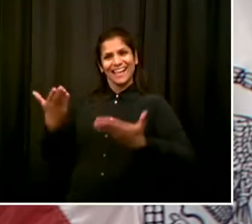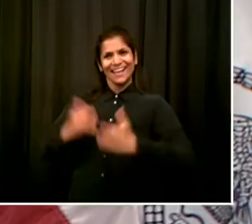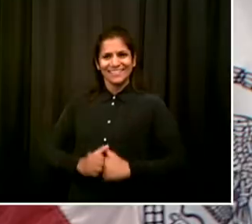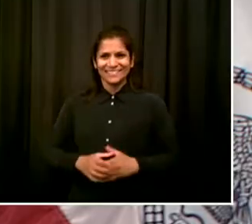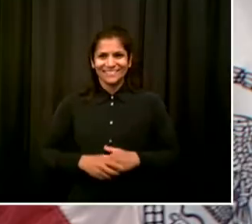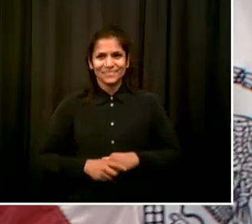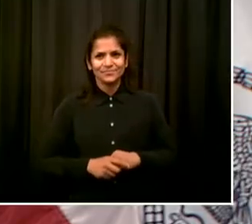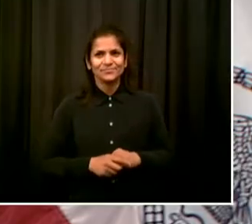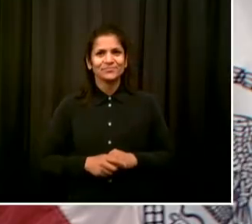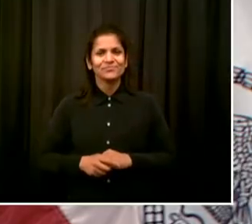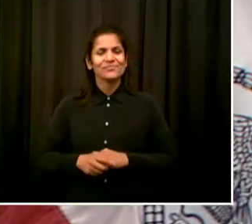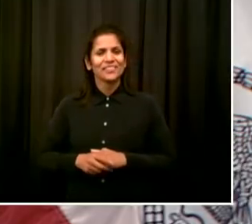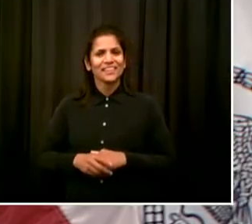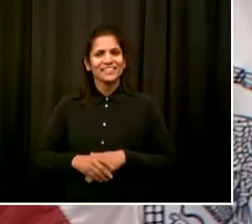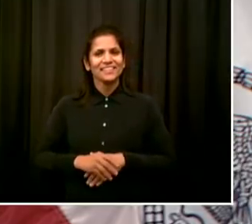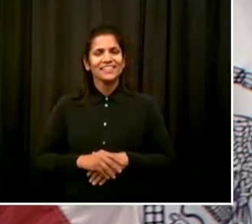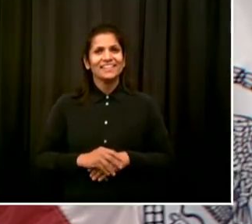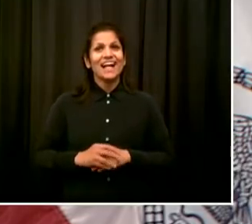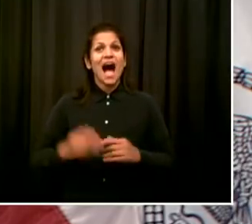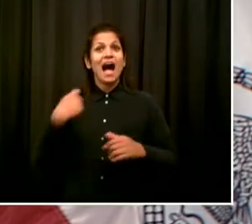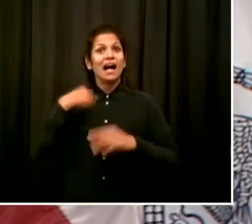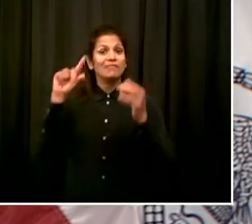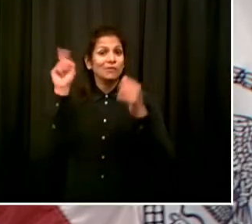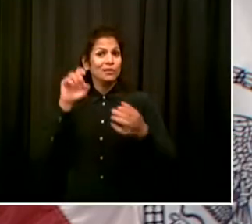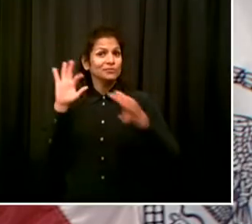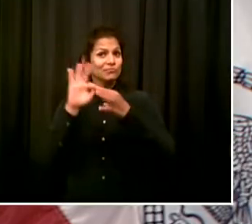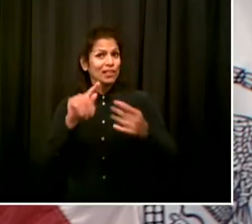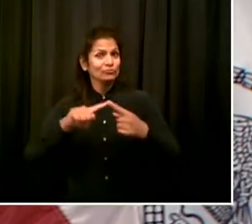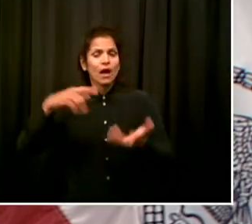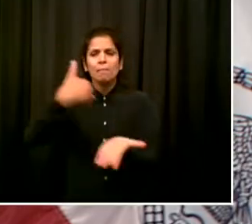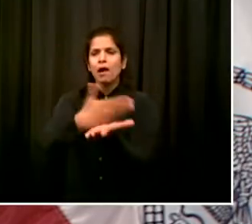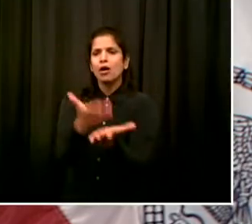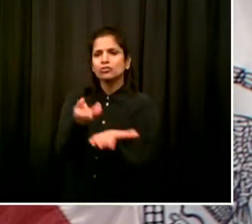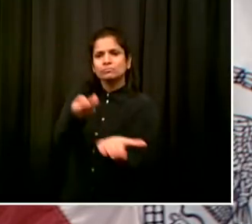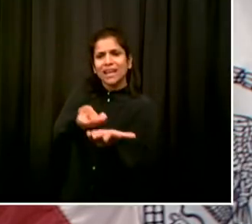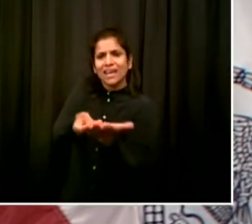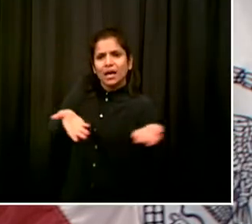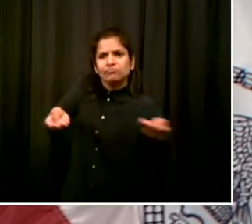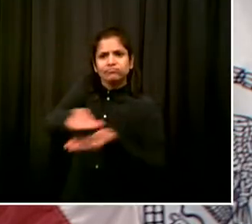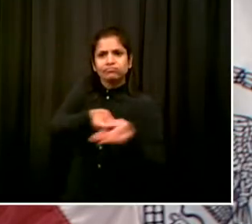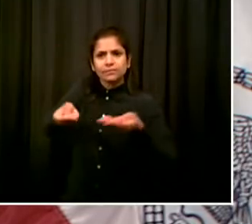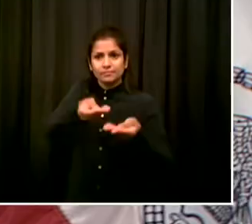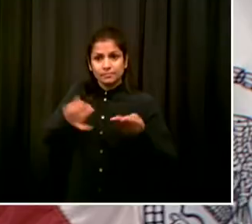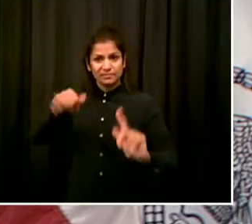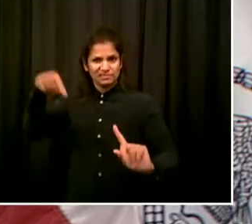GOOD MORNING, MR. MAYOR.